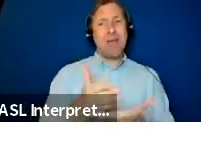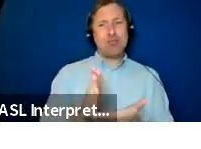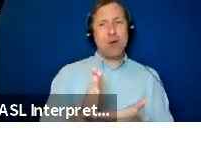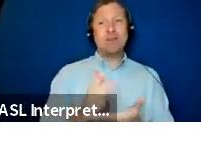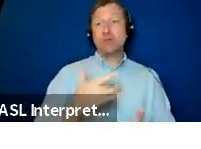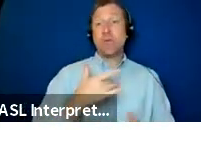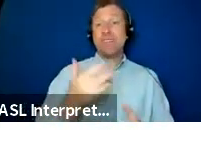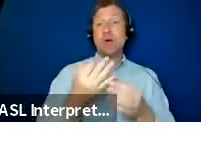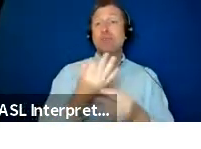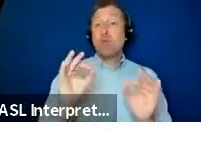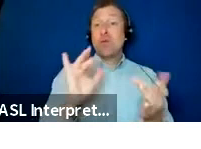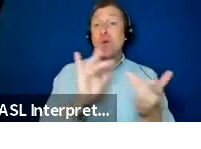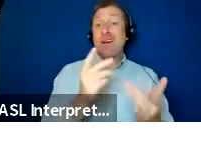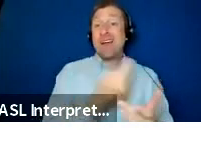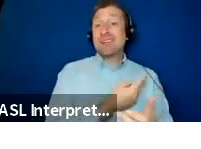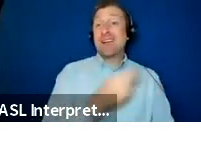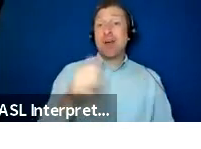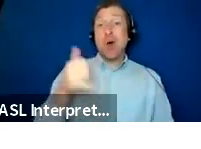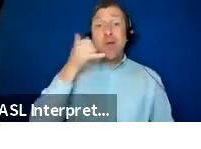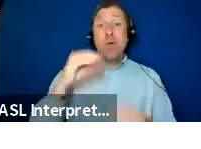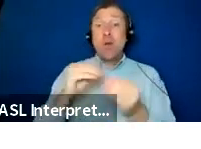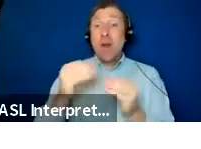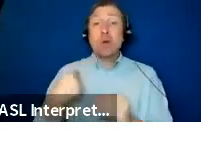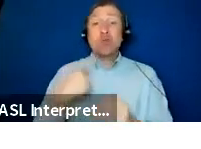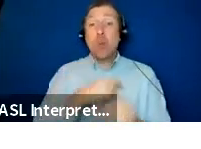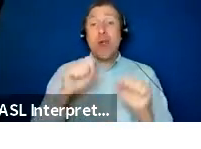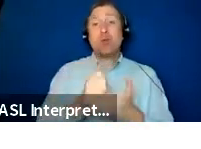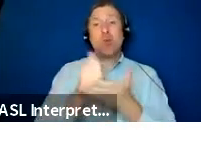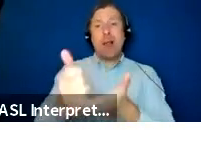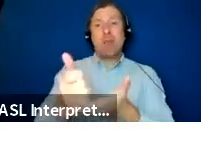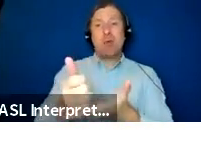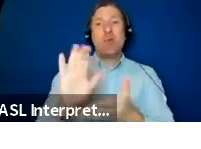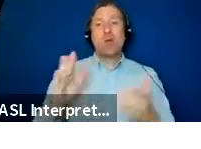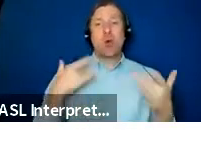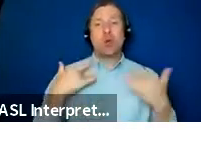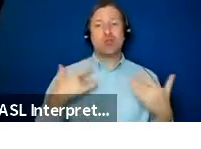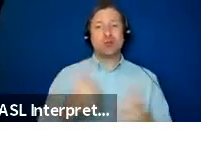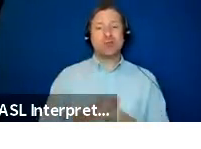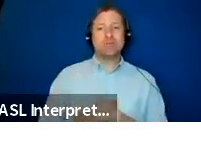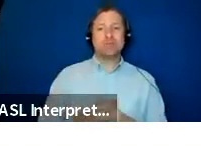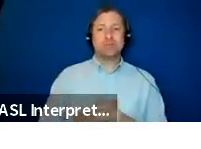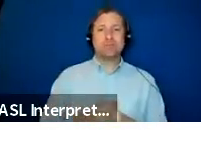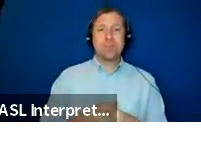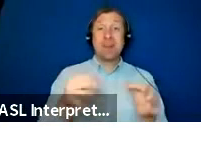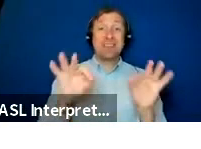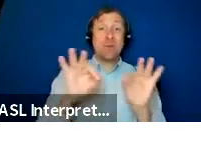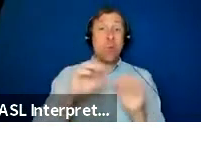And so that we can weigh in and help you as well with respect to your concerns. Now, it is important to note, that right